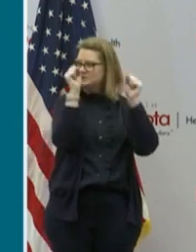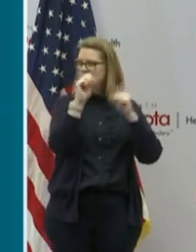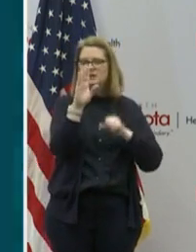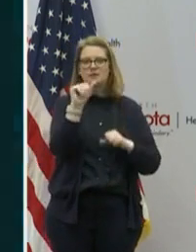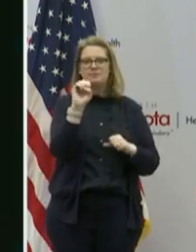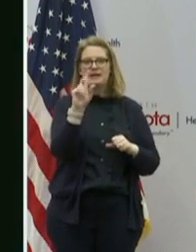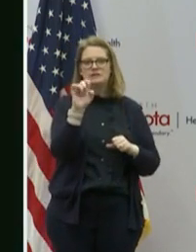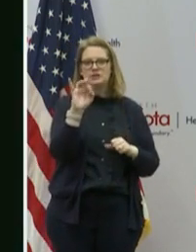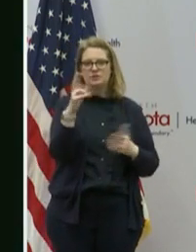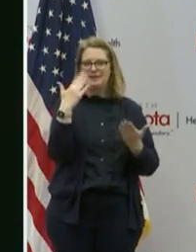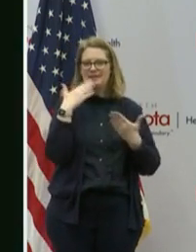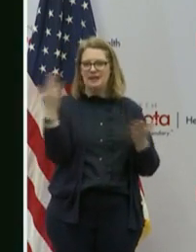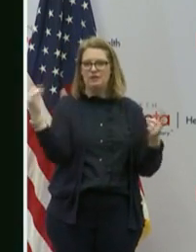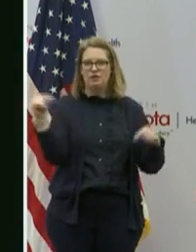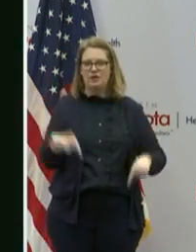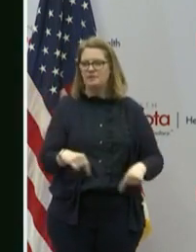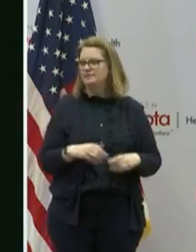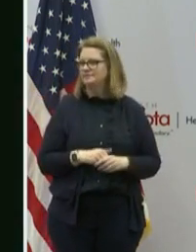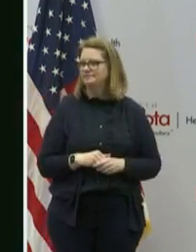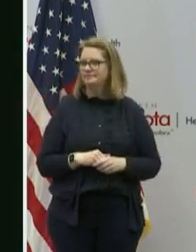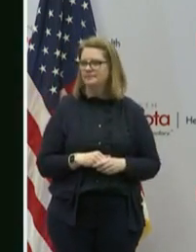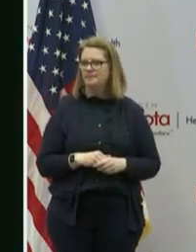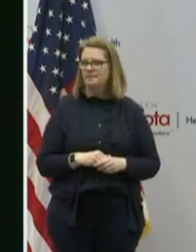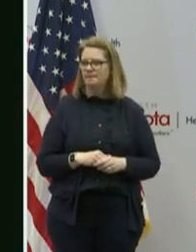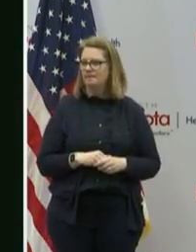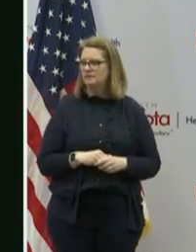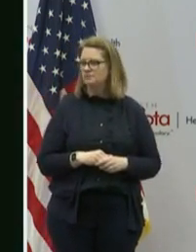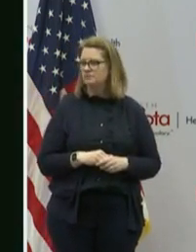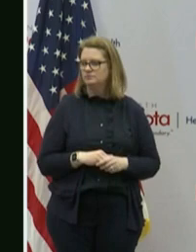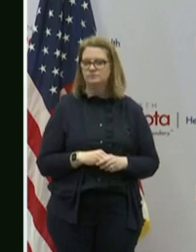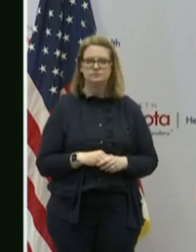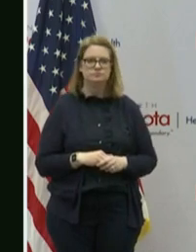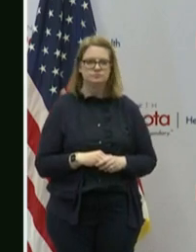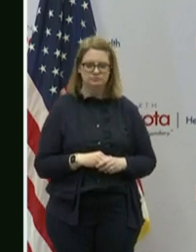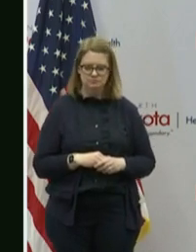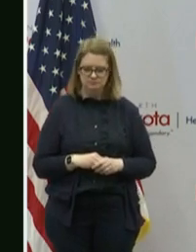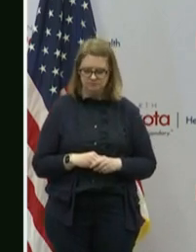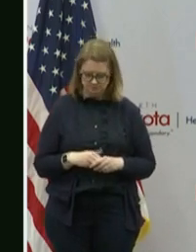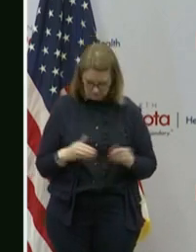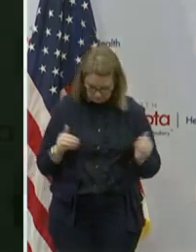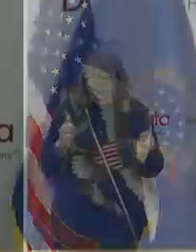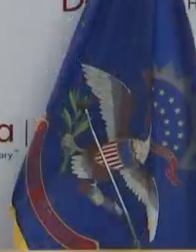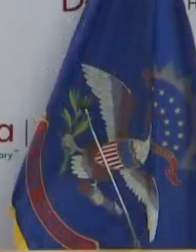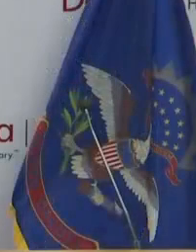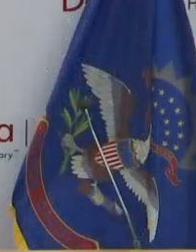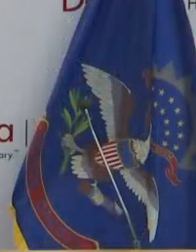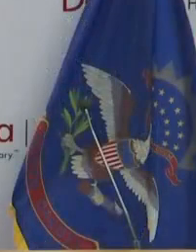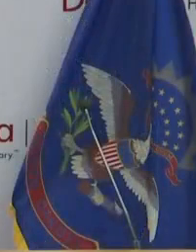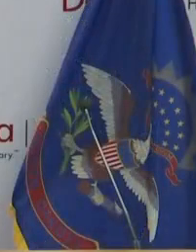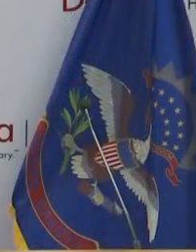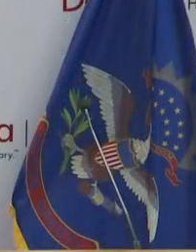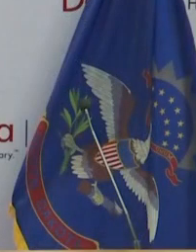FLEXIBILITY THAT WE WANT TO ANNOUNCE, AND HERE TO TALK ABOUT THAT IS SUPERINTENDENT BAZELER.